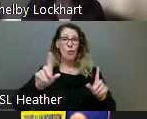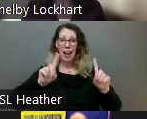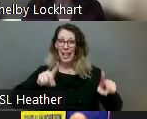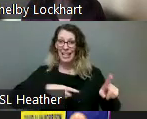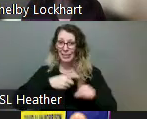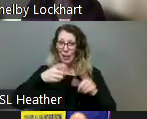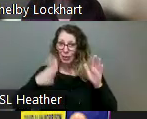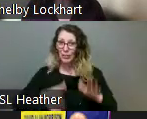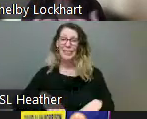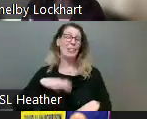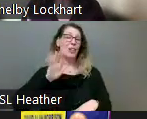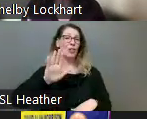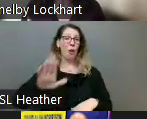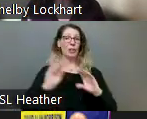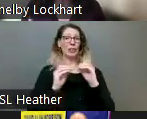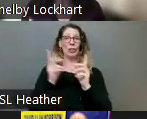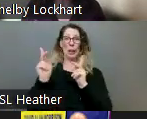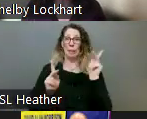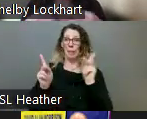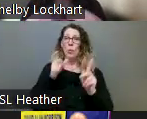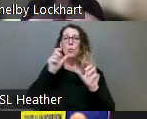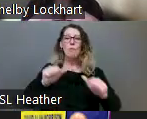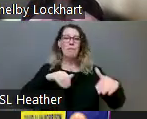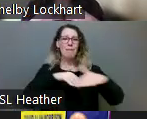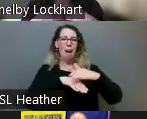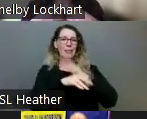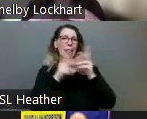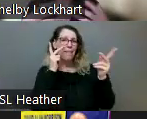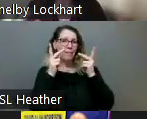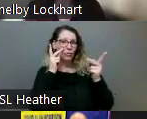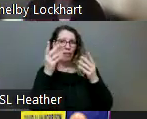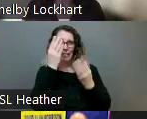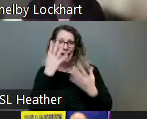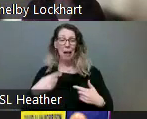District that know how to access that visual data, reach out to Krissy and I. We can help you